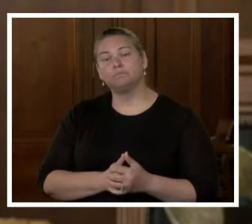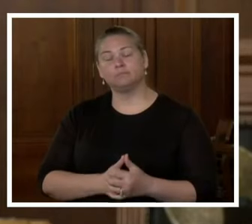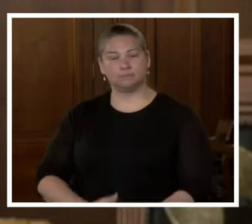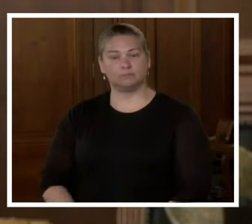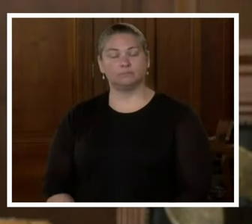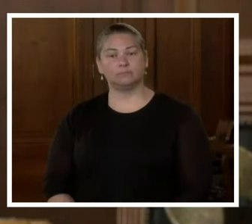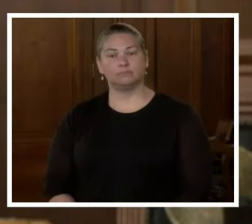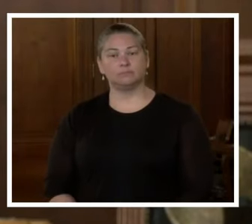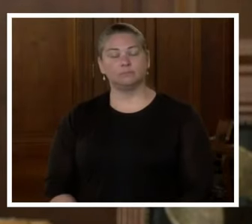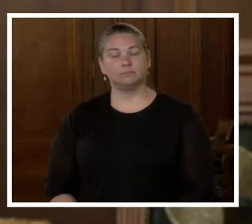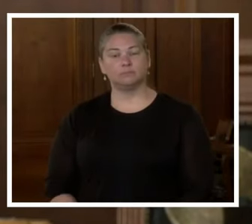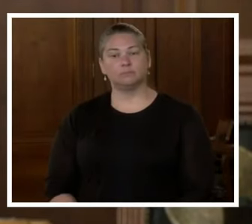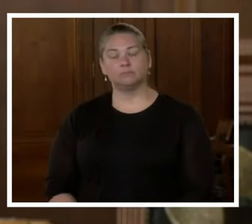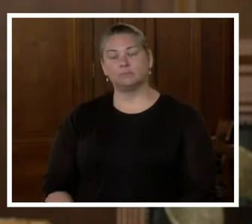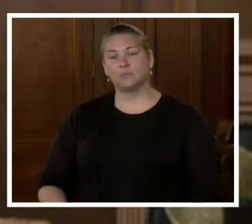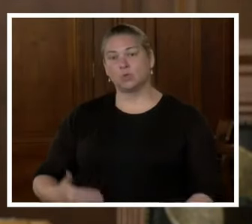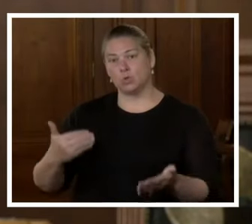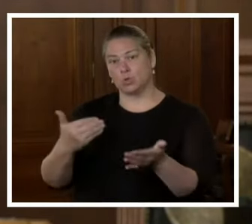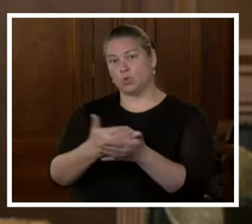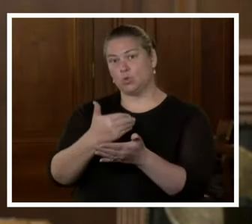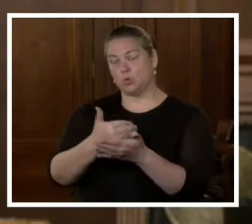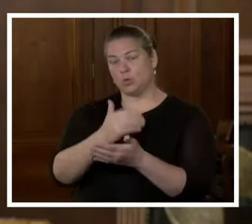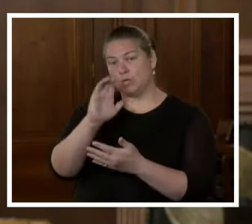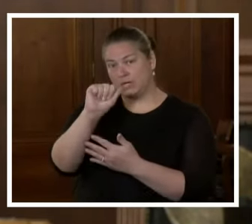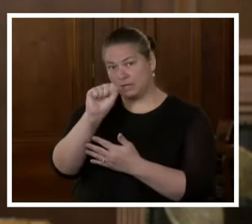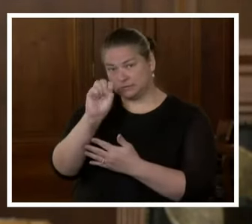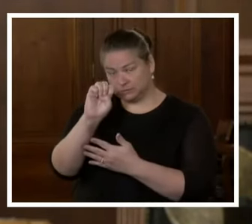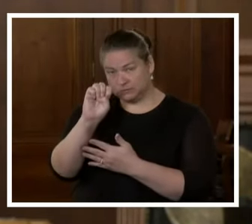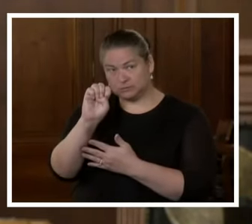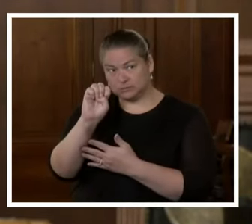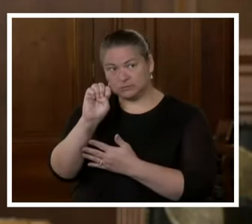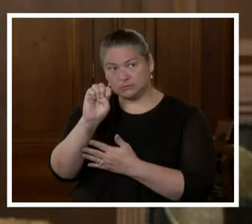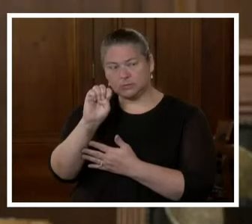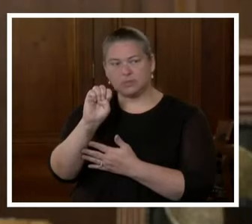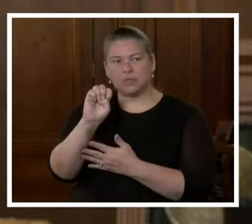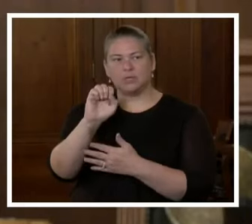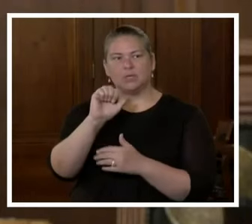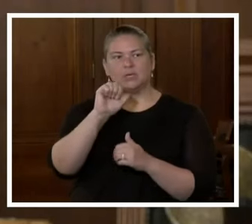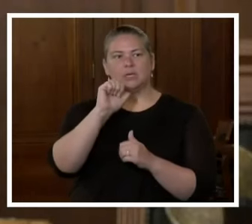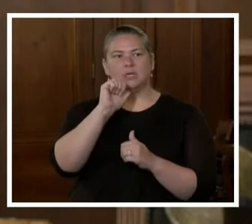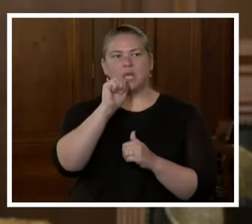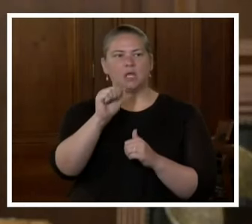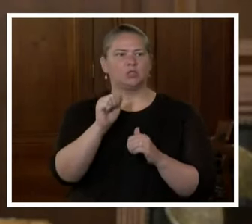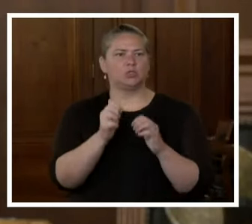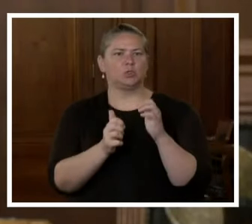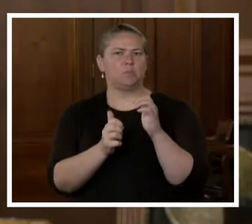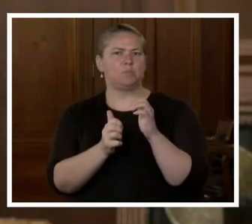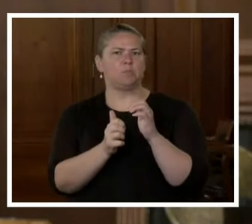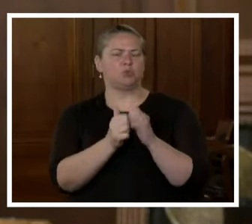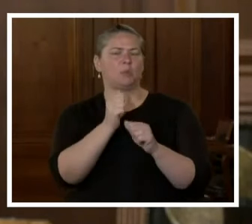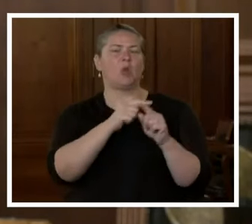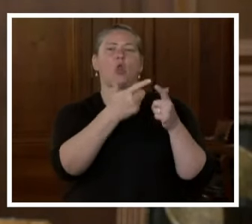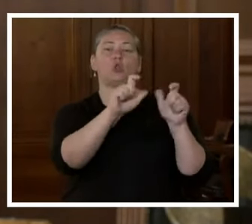KENTUCKY JUST SHOWING THAT THIS VIRUS SEVERWHERE.